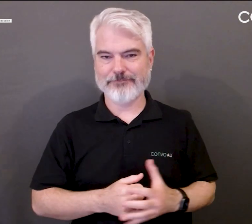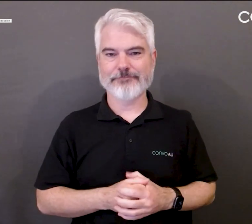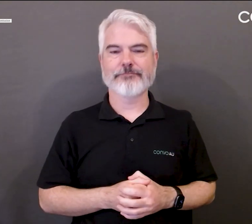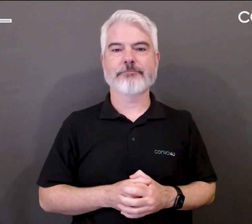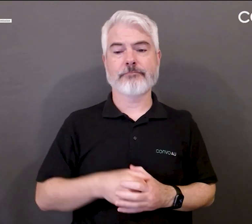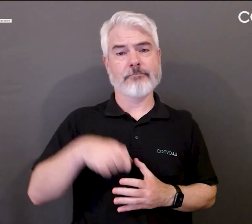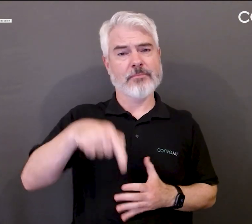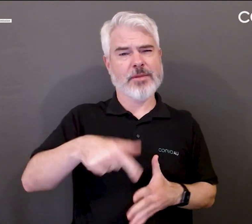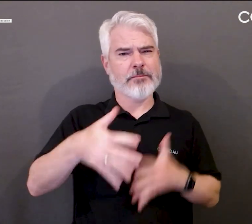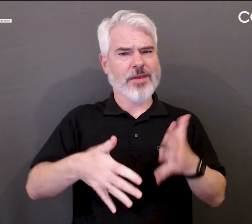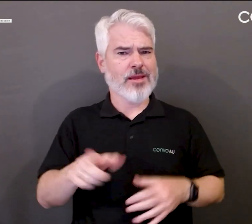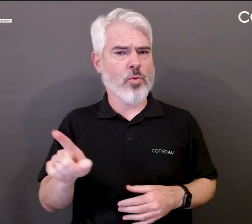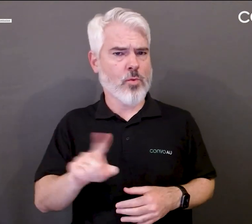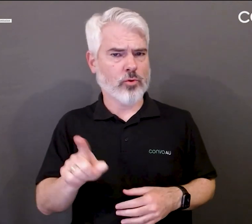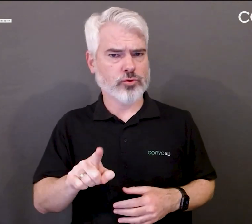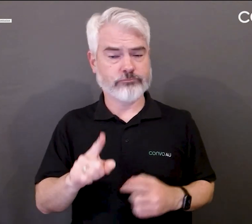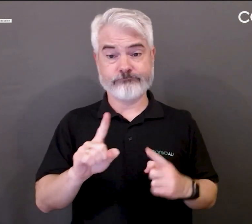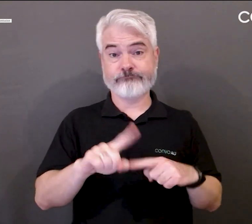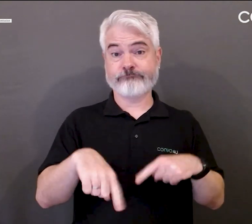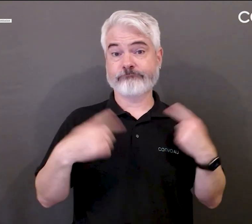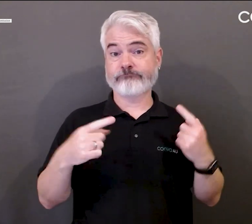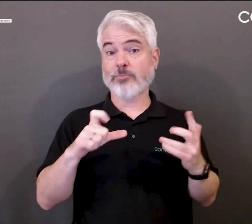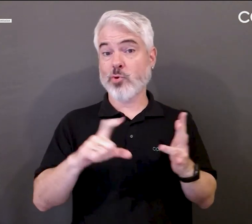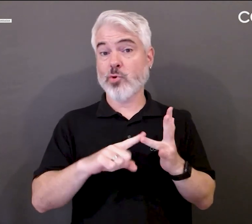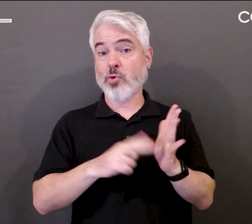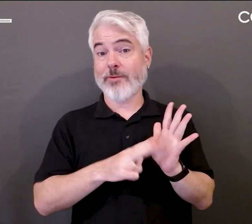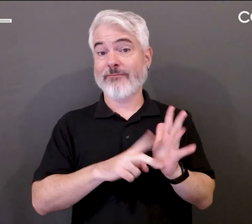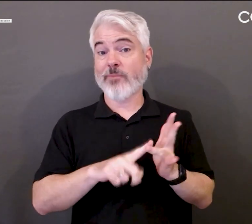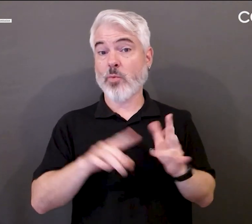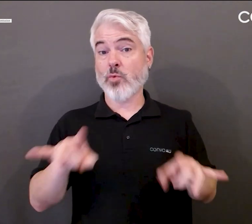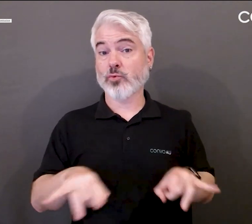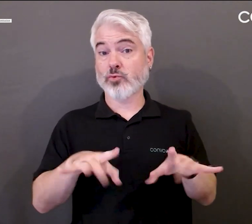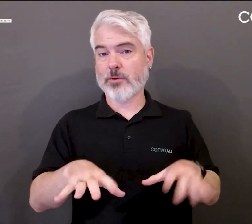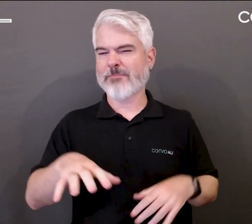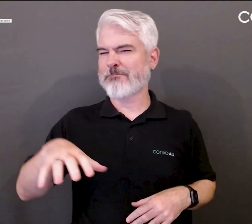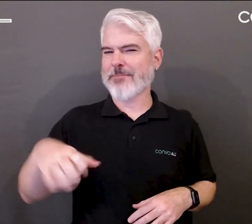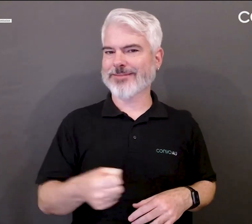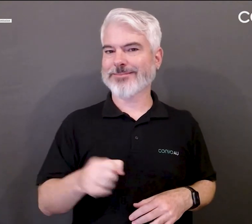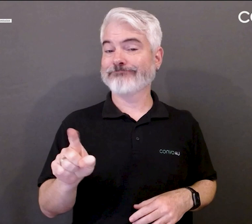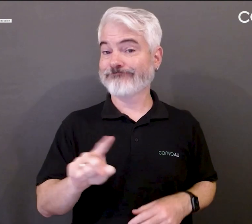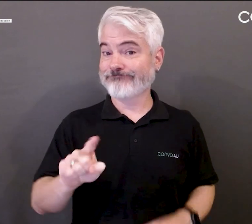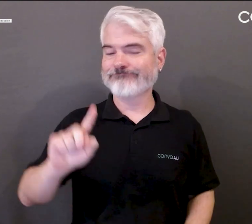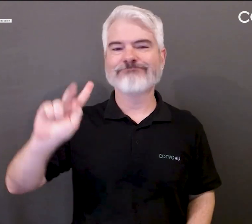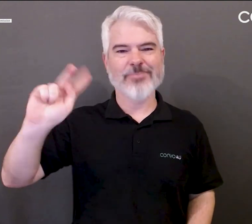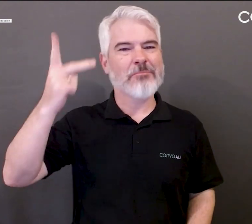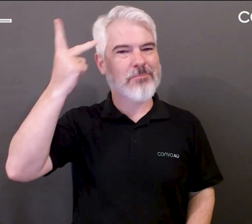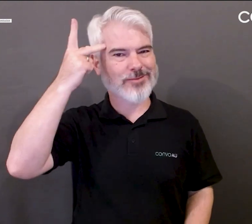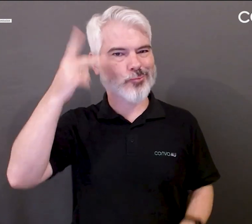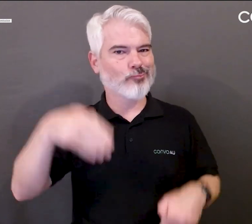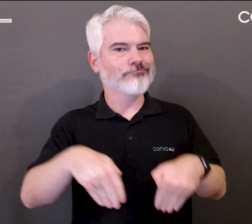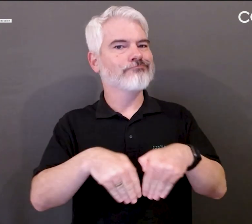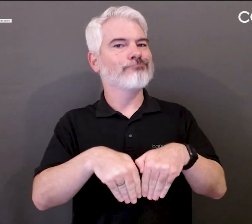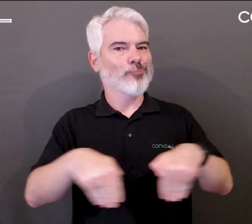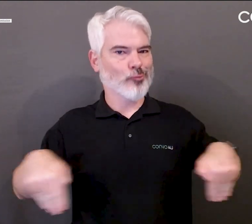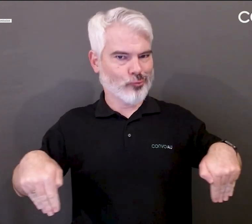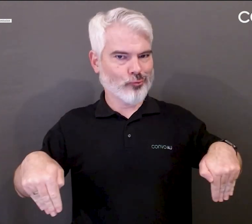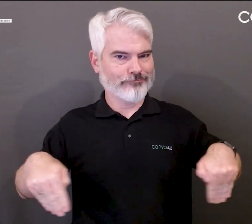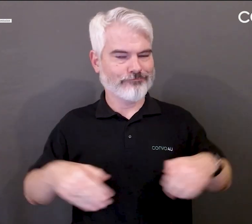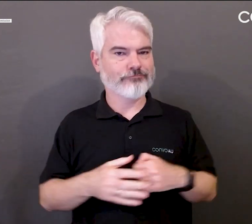As part of this role, Convo Australia must stay politically neutral,